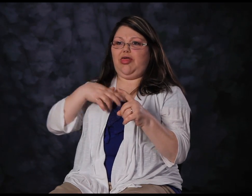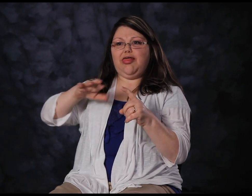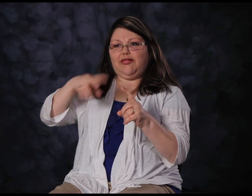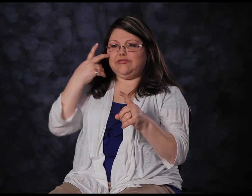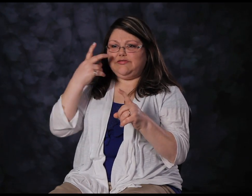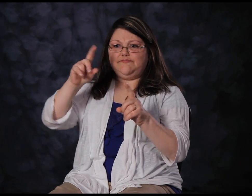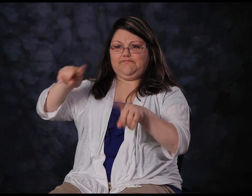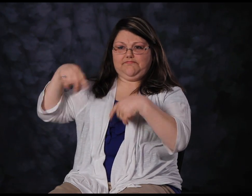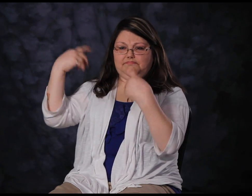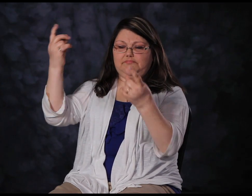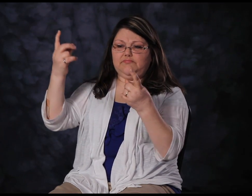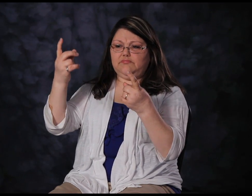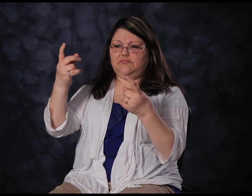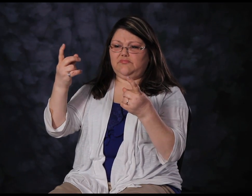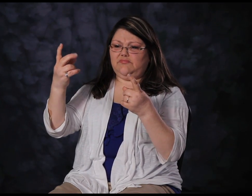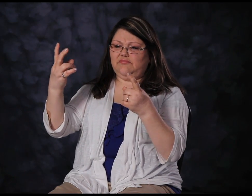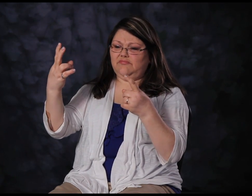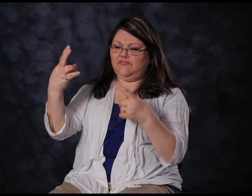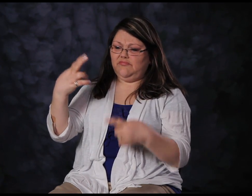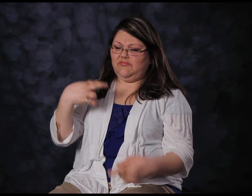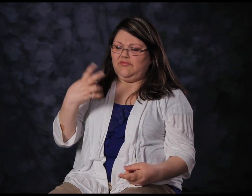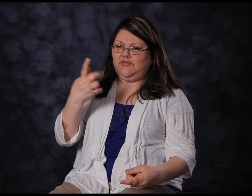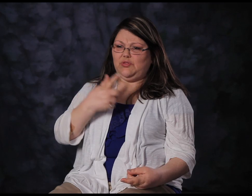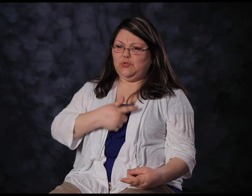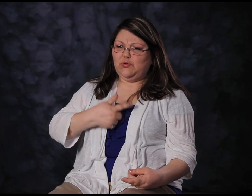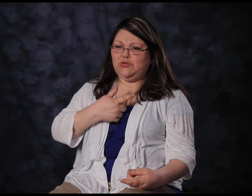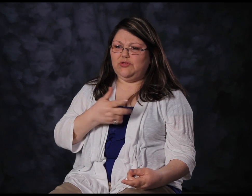And while I was in school, I bumped into a friend I hadn’t seen for a long time,